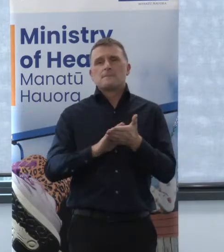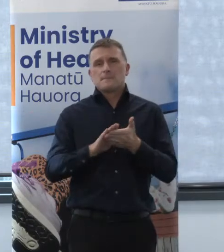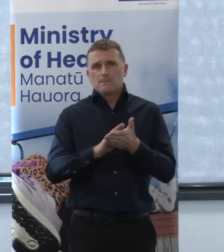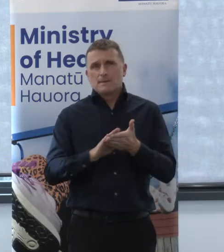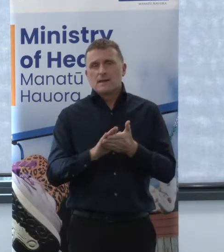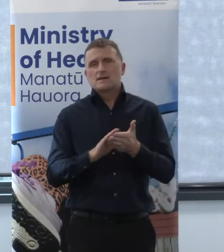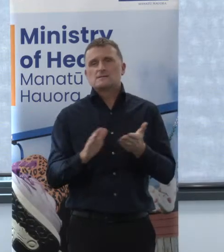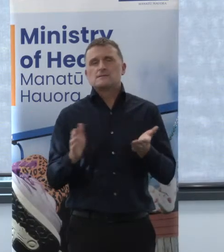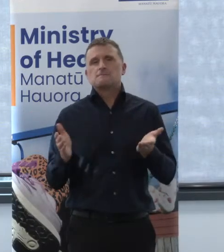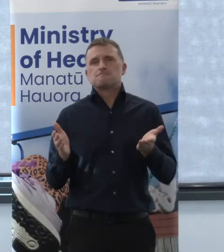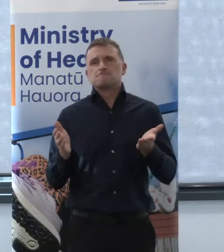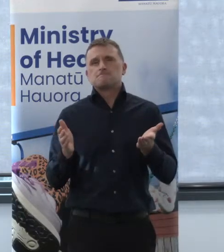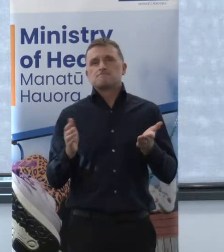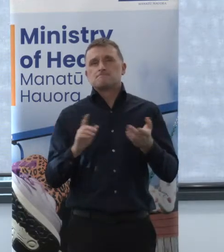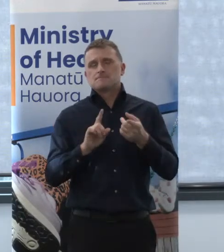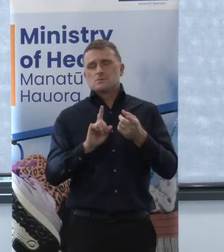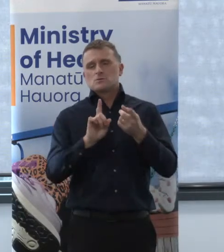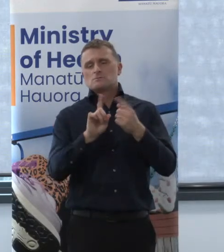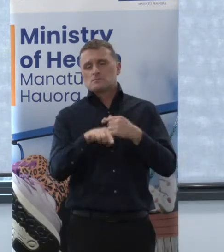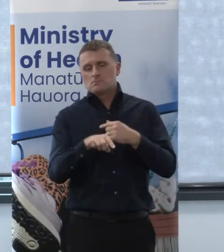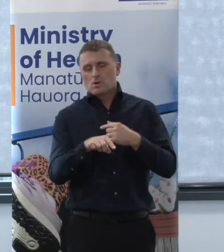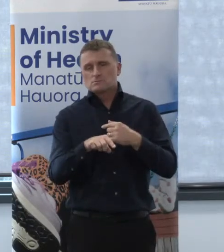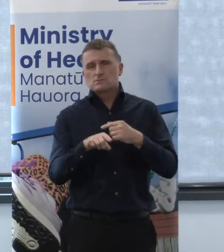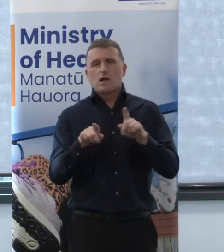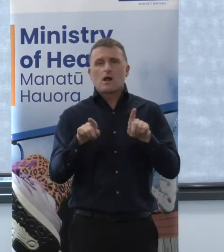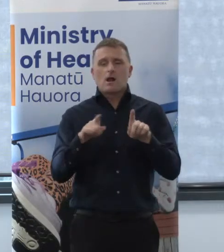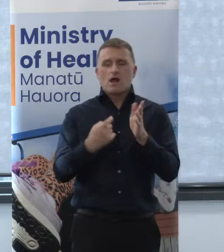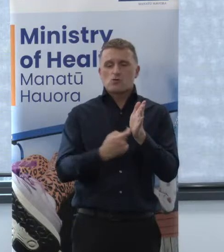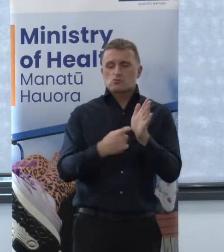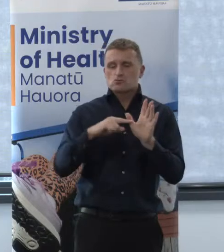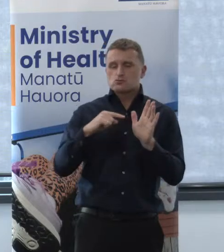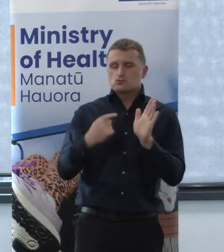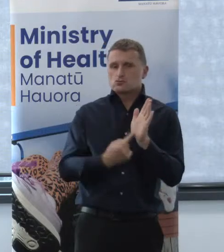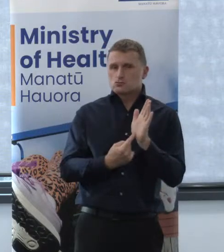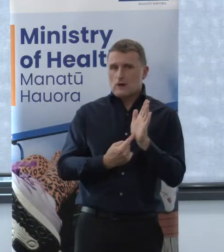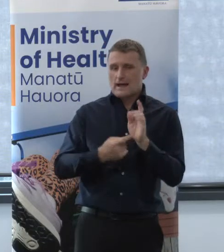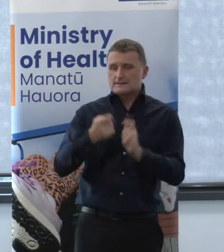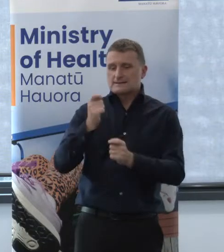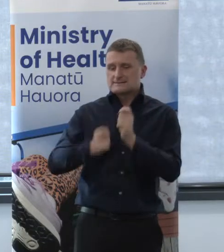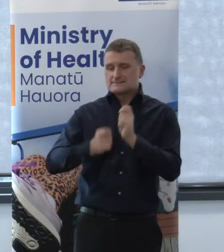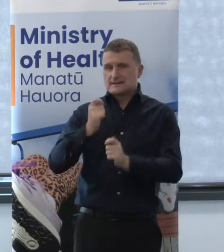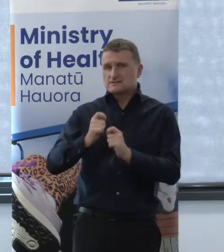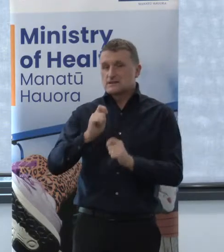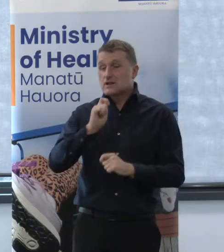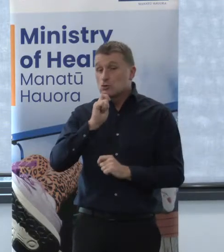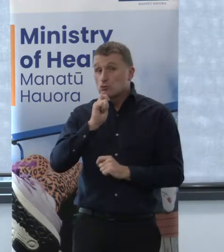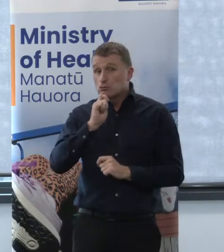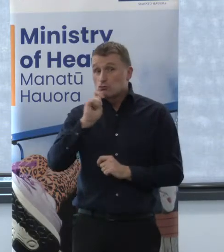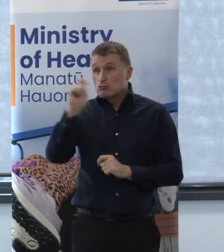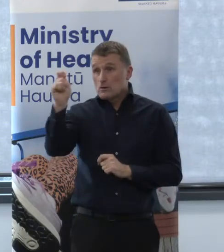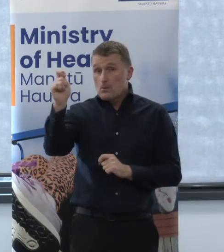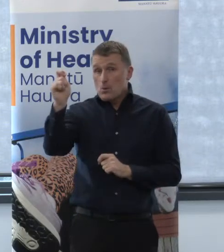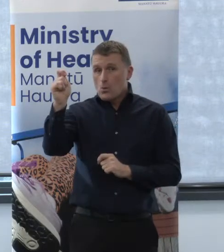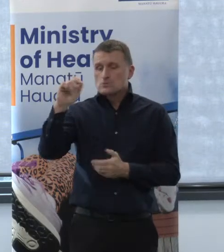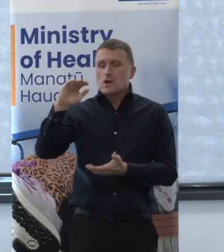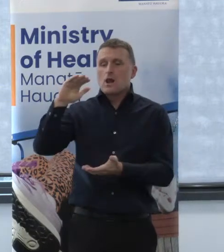possibility of under